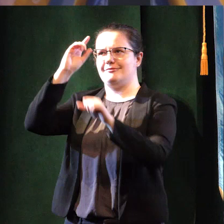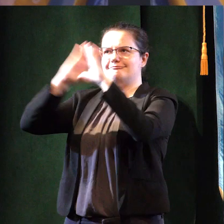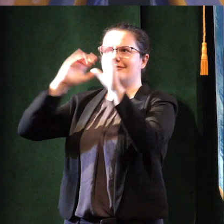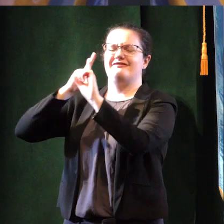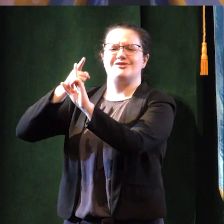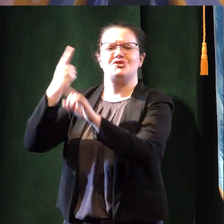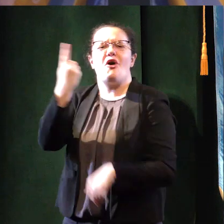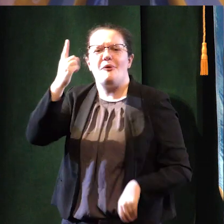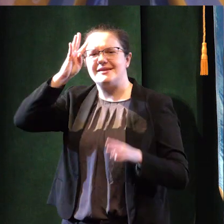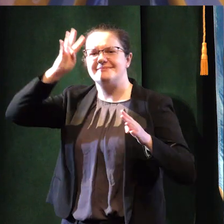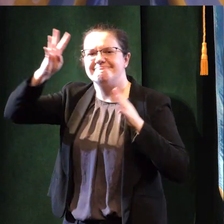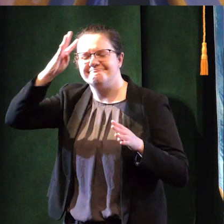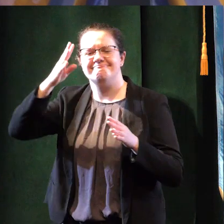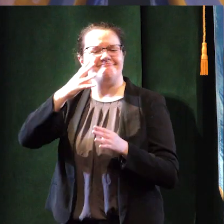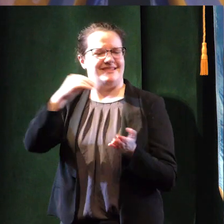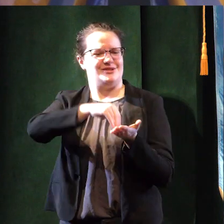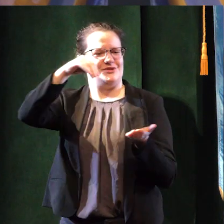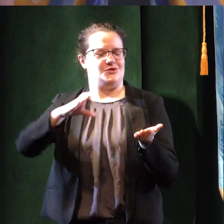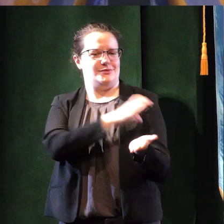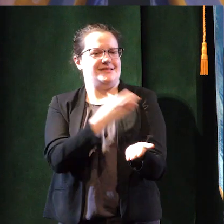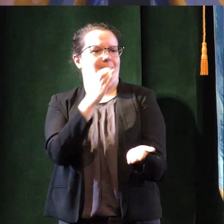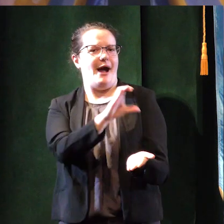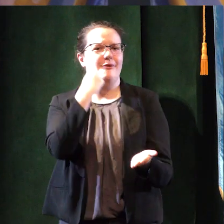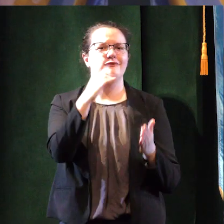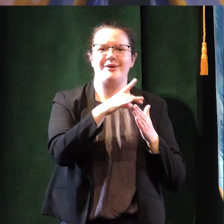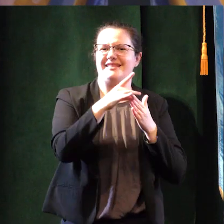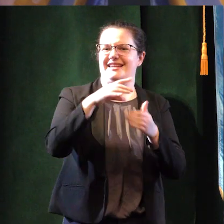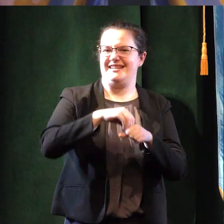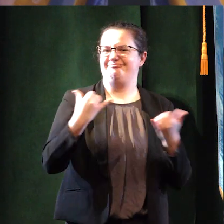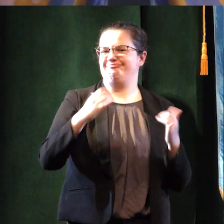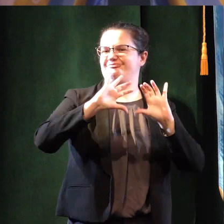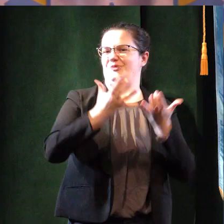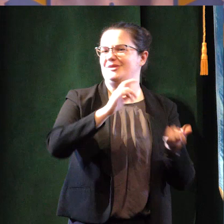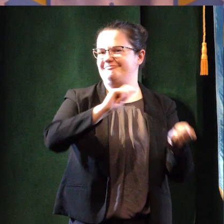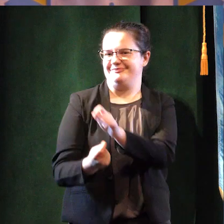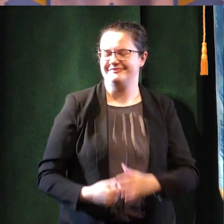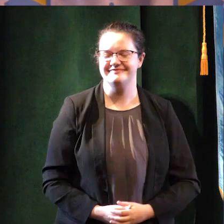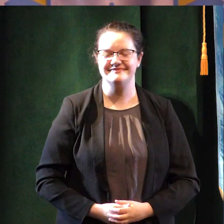innovative and to empower students to lead in a changing world. It gives me